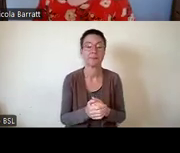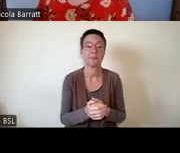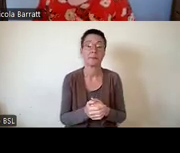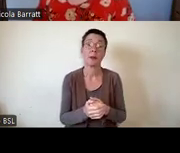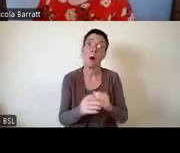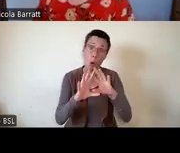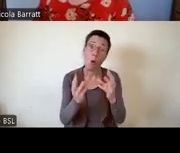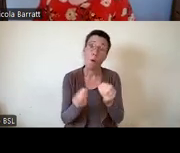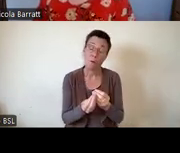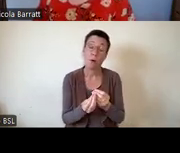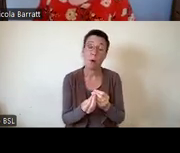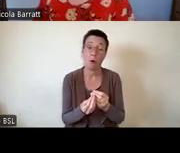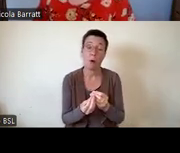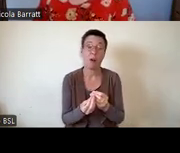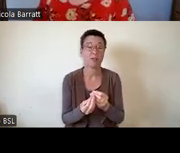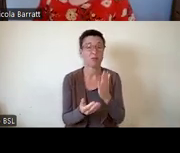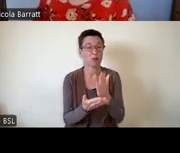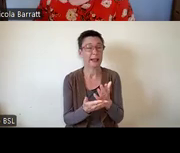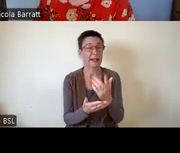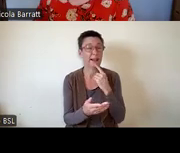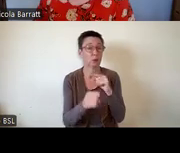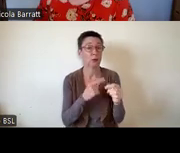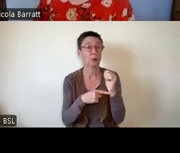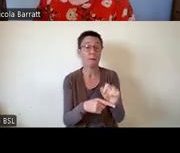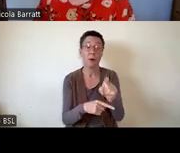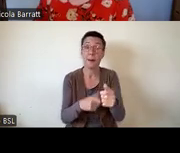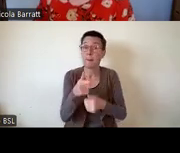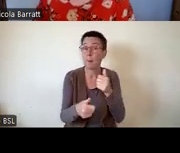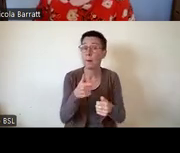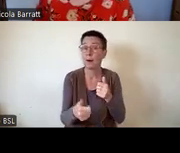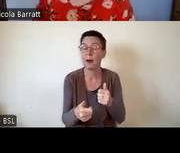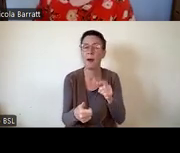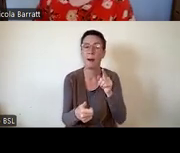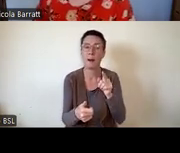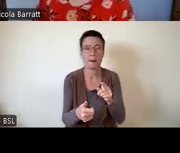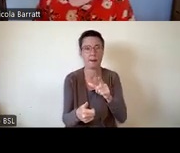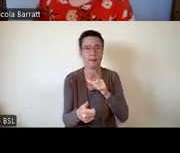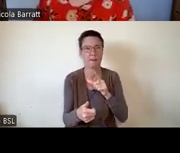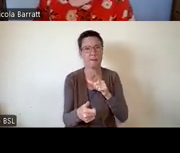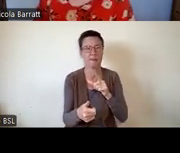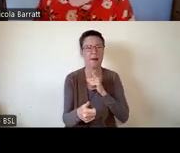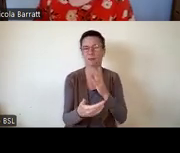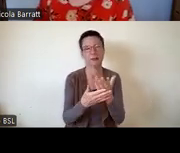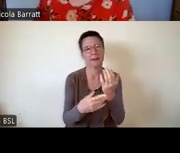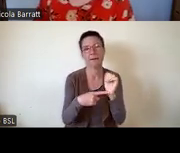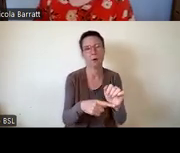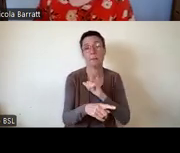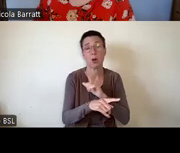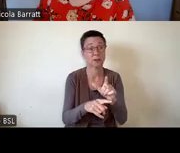I would probably steer clear of them, even though they're very popular, because they aren't accessible to all of your audience.